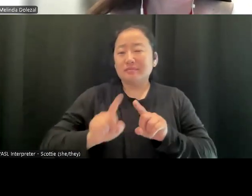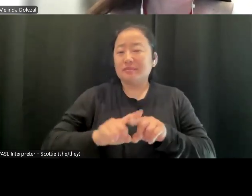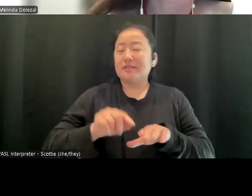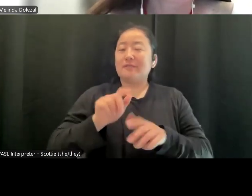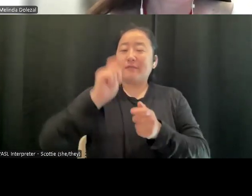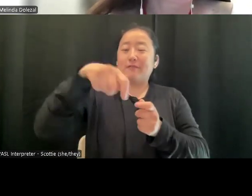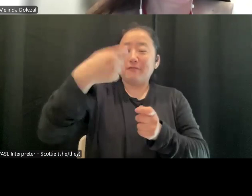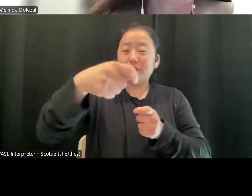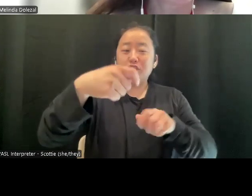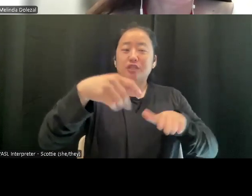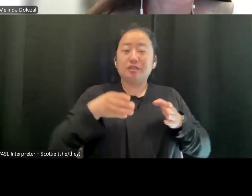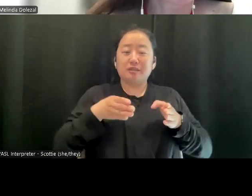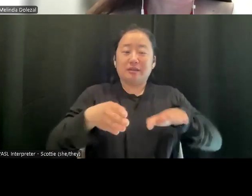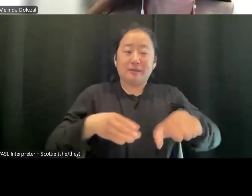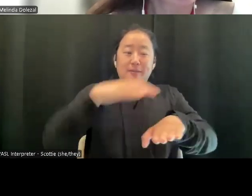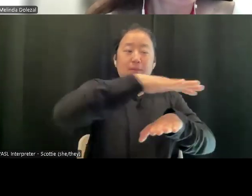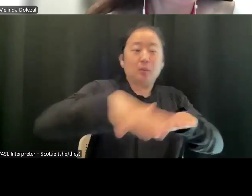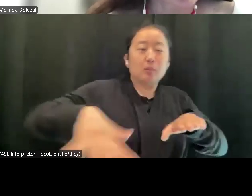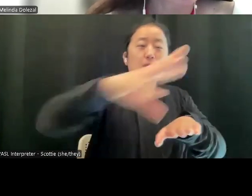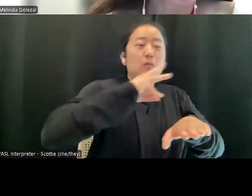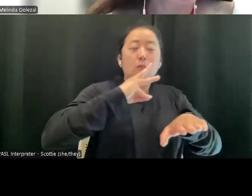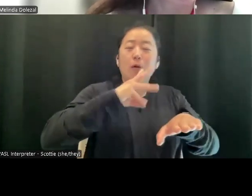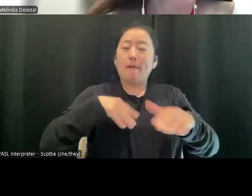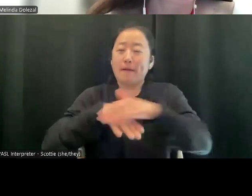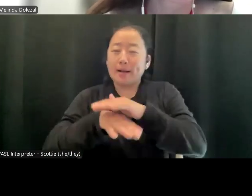that everyone can enjoy fishing. Adaptive fishing equipment is